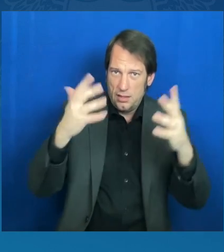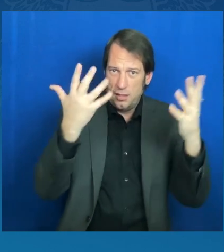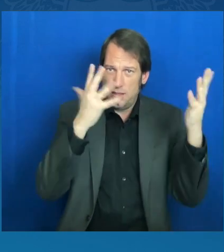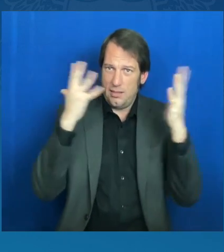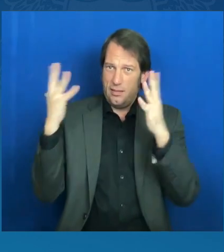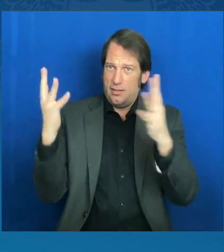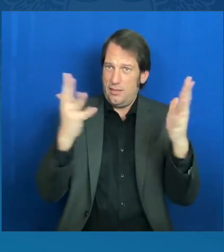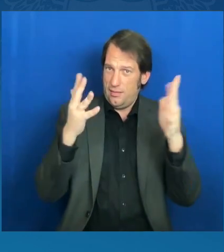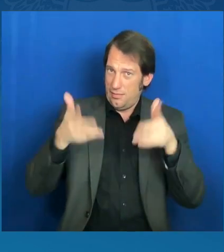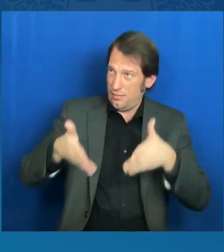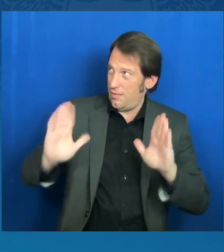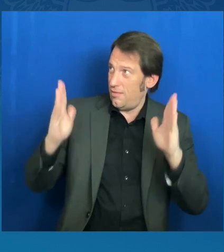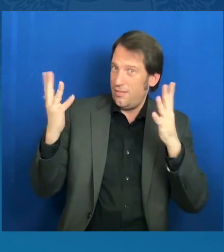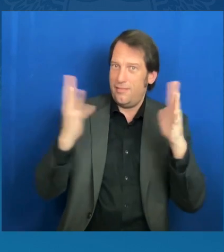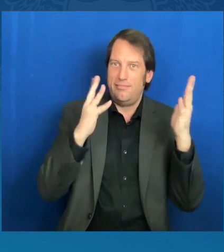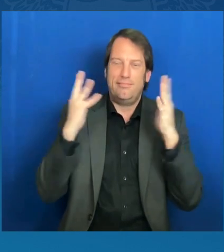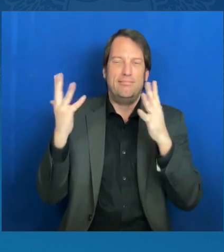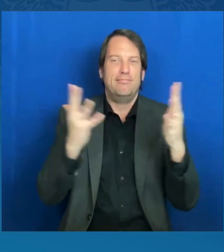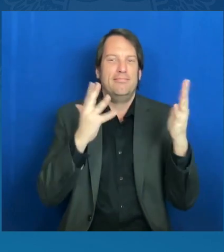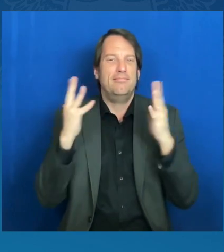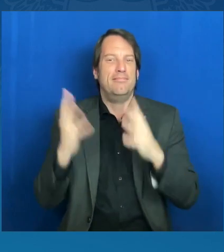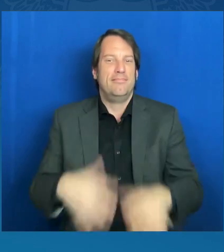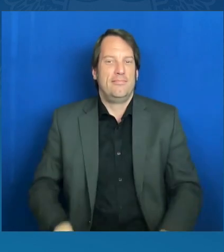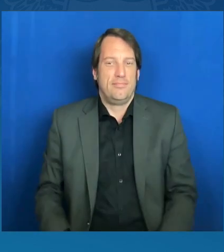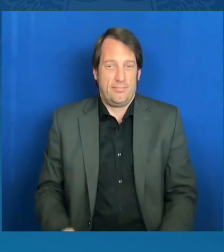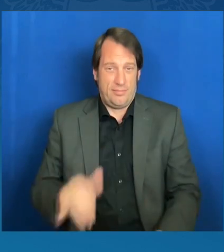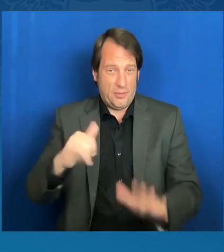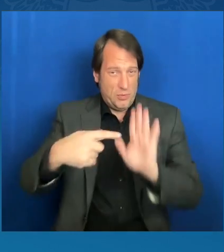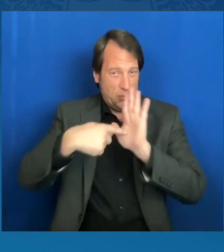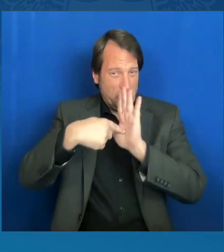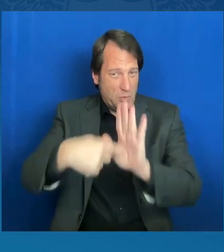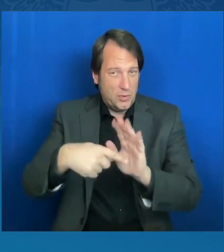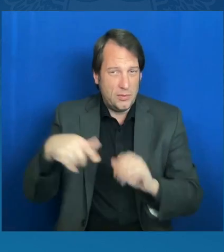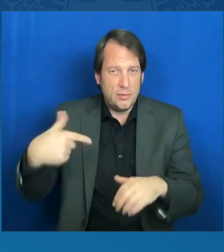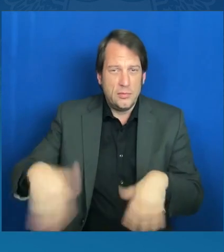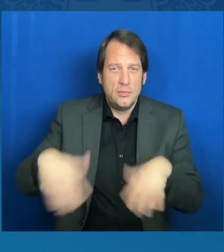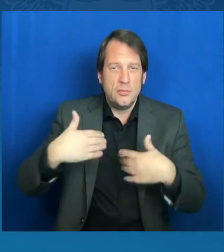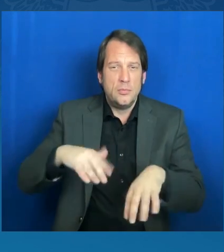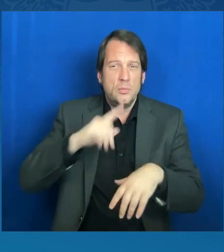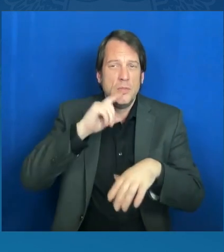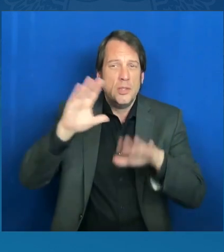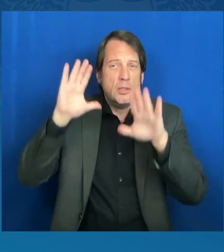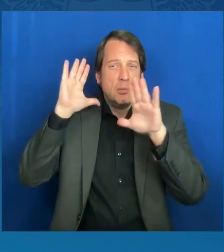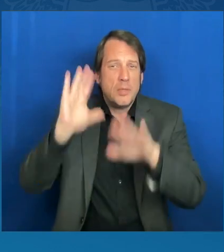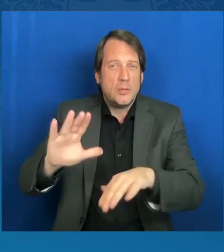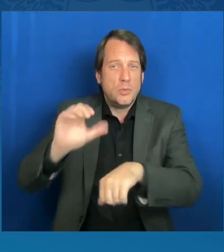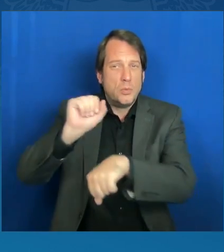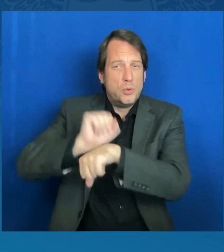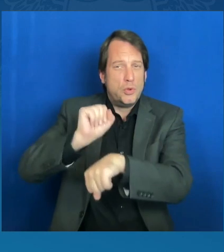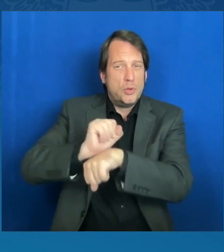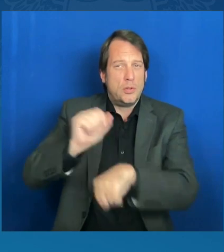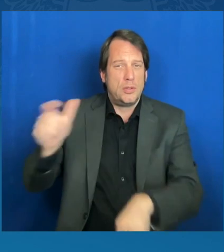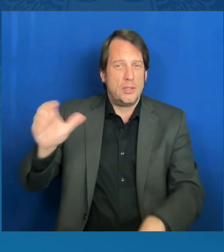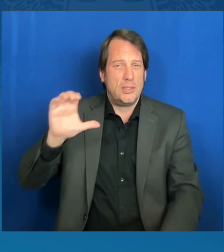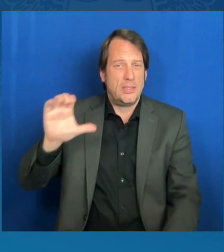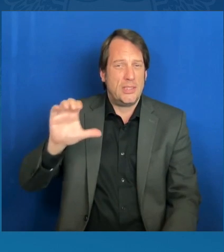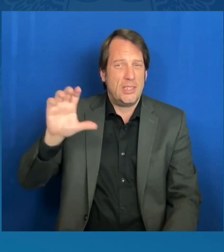It's a testament to the amazing work of the CVI Leadership Academy Steering Committee, which, in a very short amount of time,